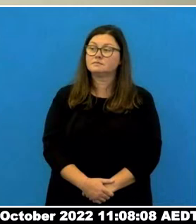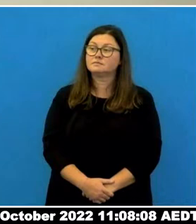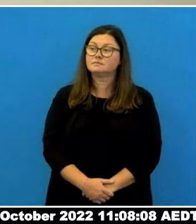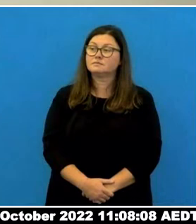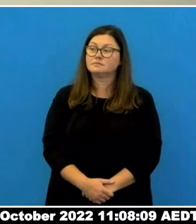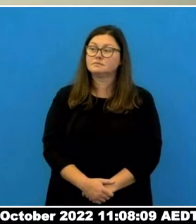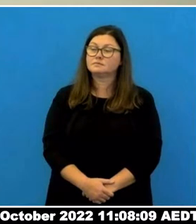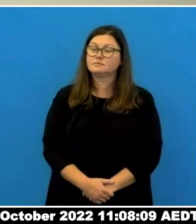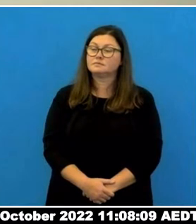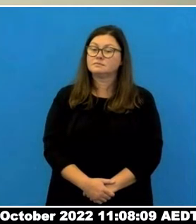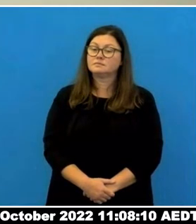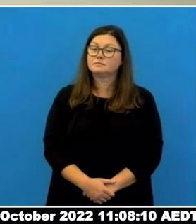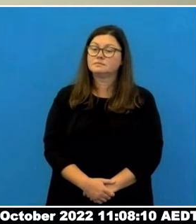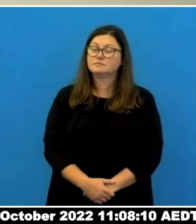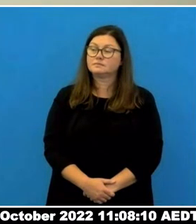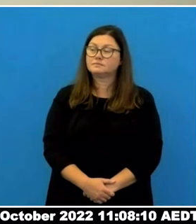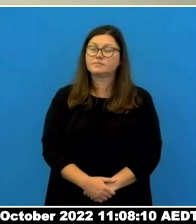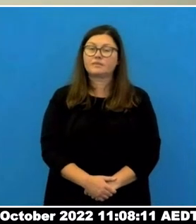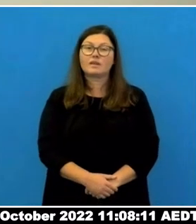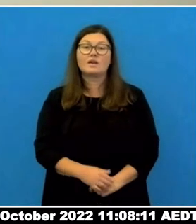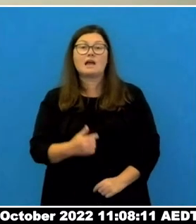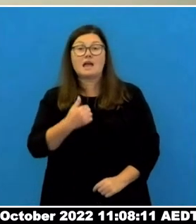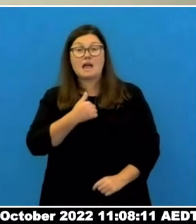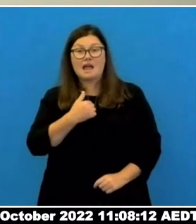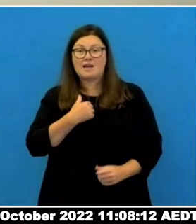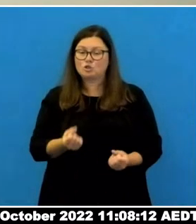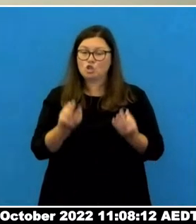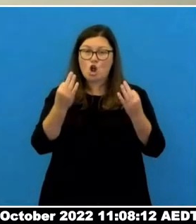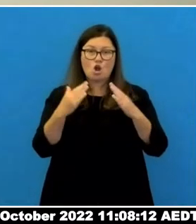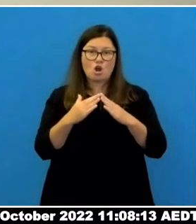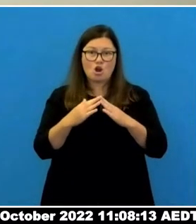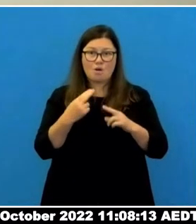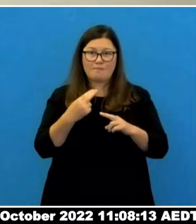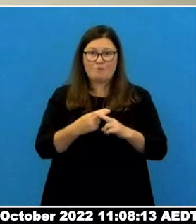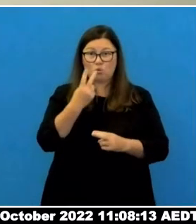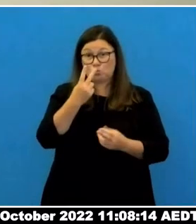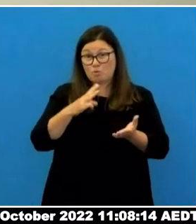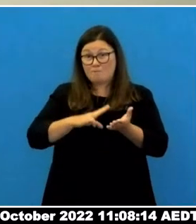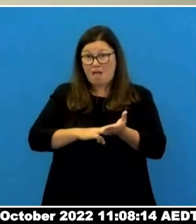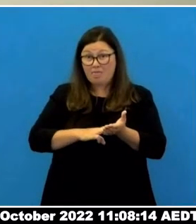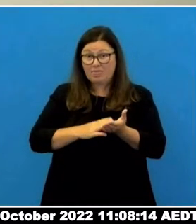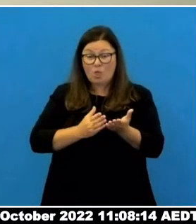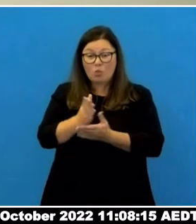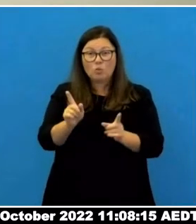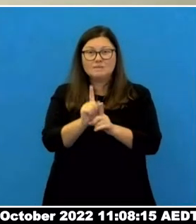Okay. "I was homeless for approximately two months during the COVID 19 lockdowns in Melbourne.